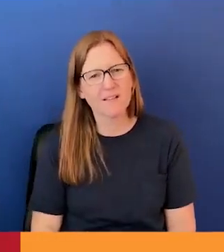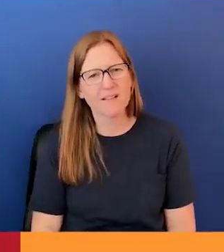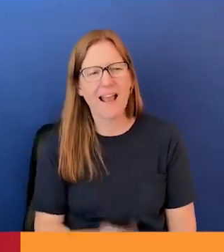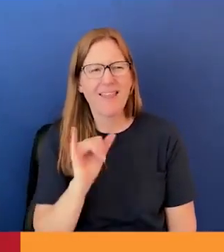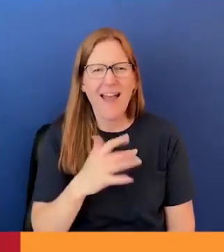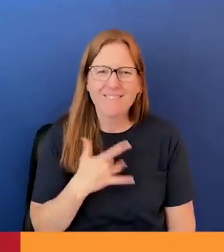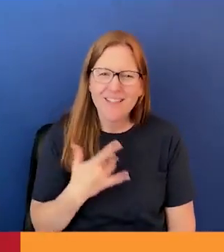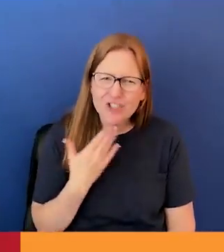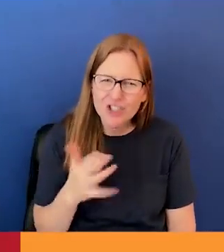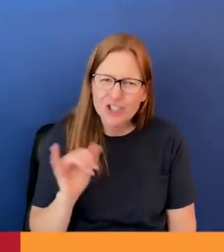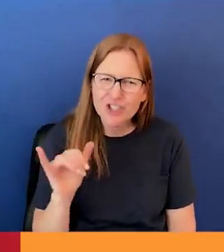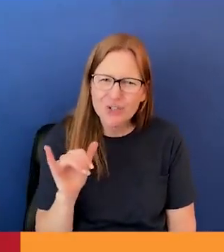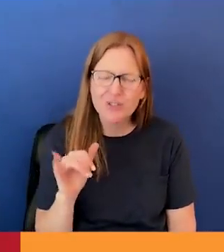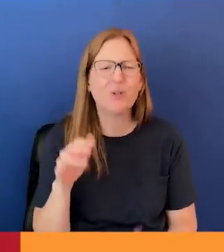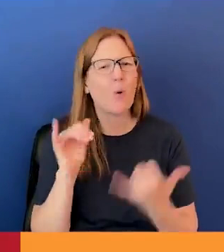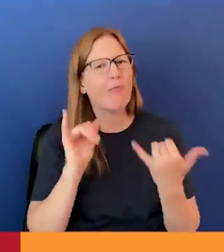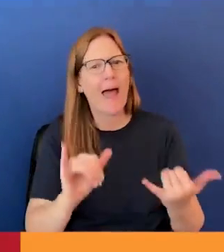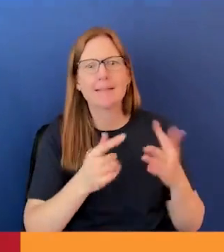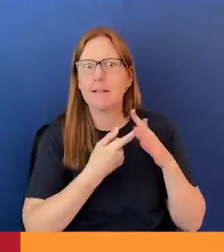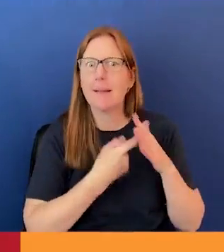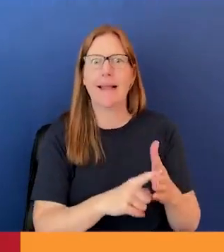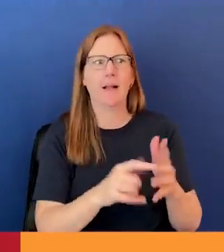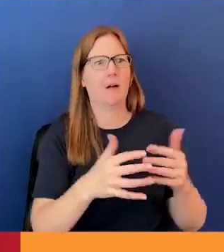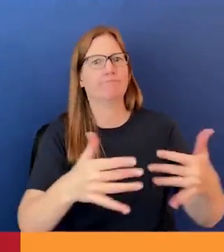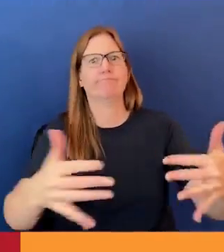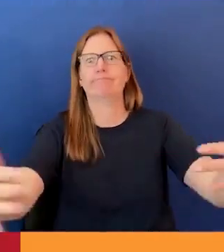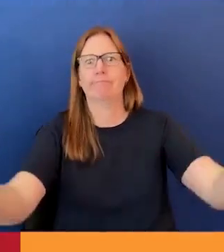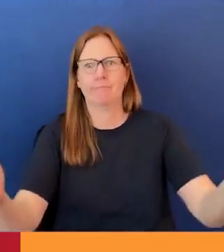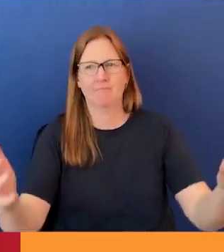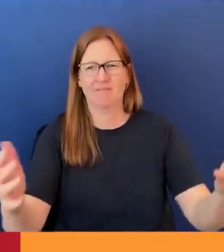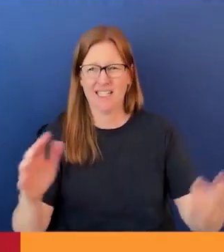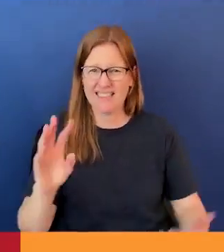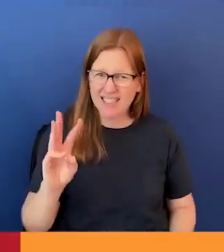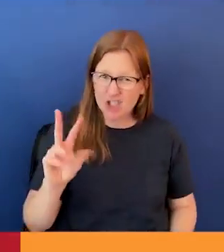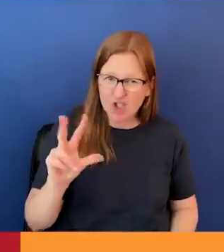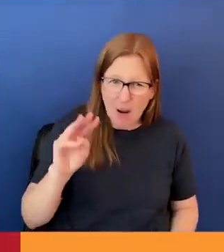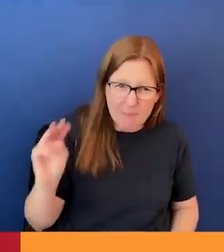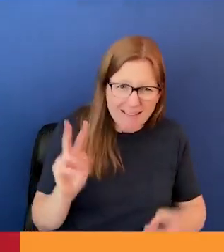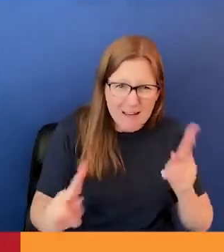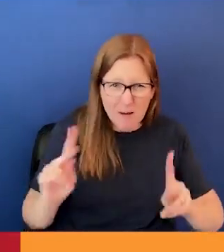And so that's the genesis for this, that when 63 million people are providing this support and this care,